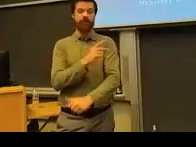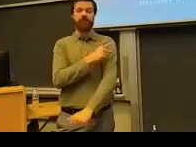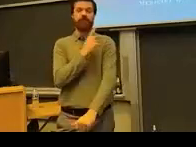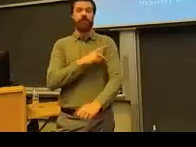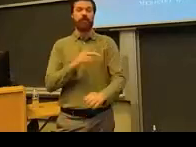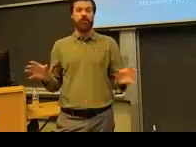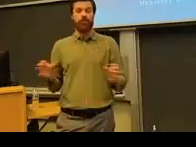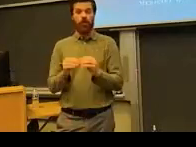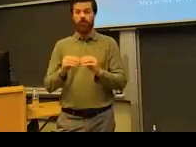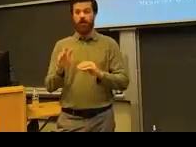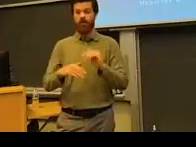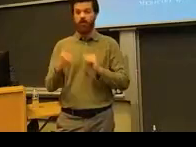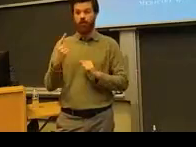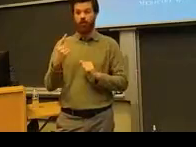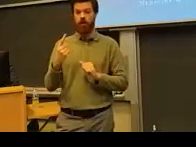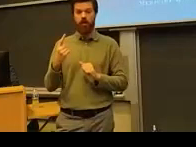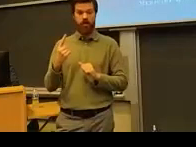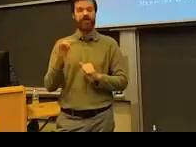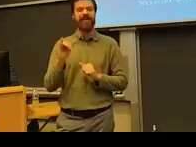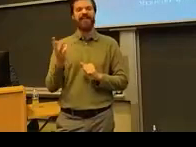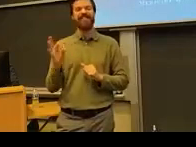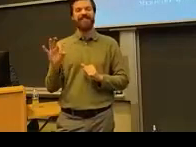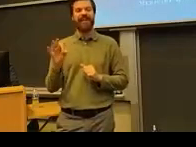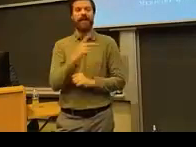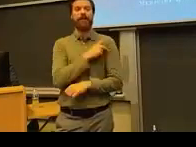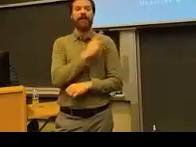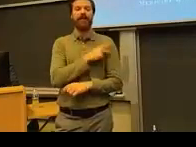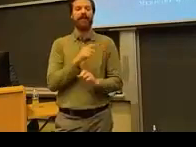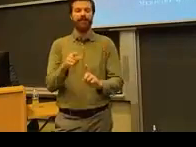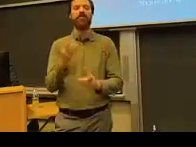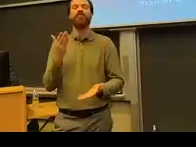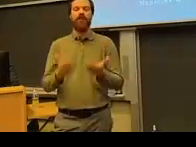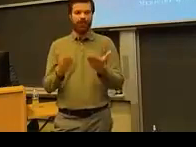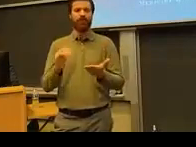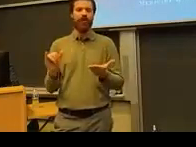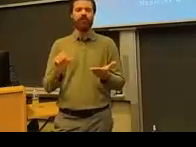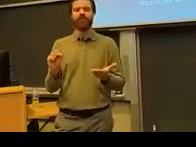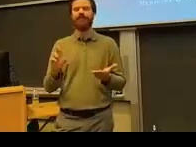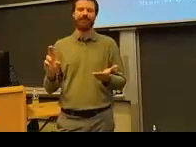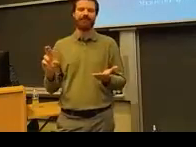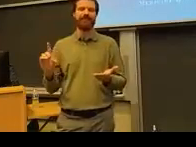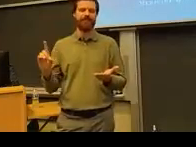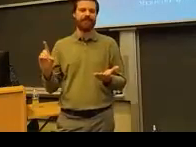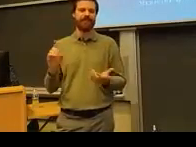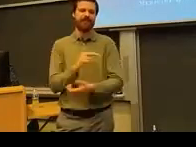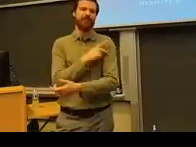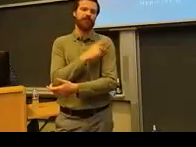one admission those those 69 patients are probably also substance use patients because uh we we have